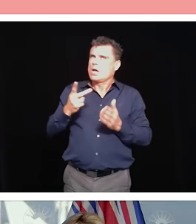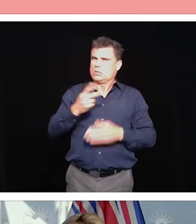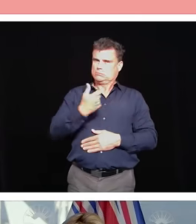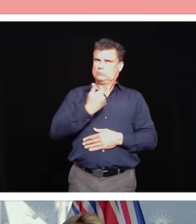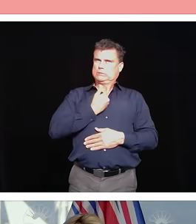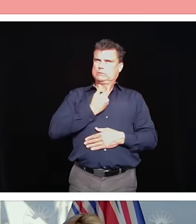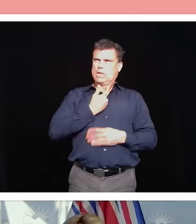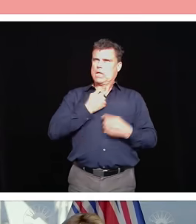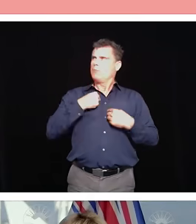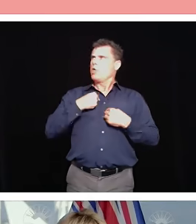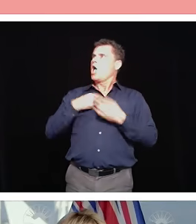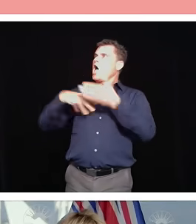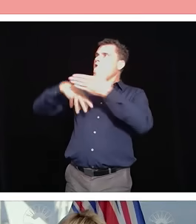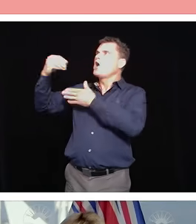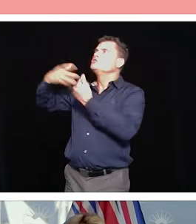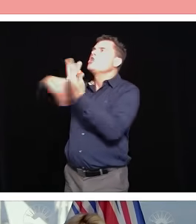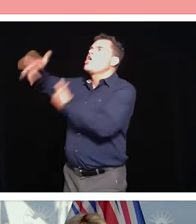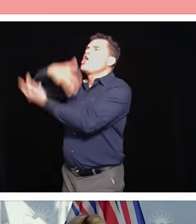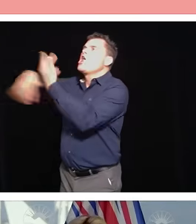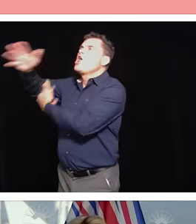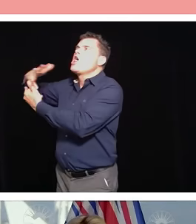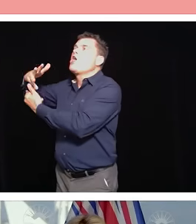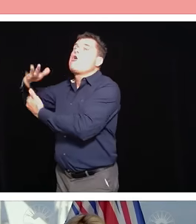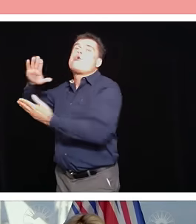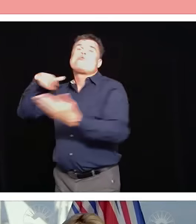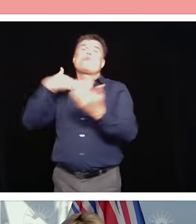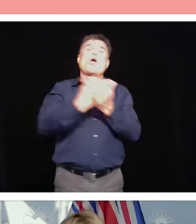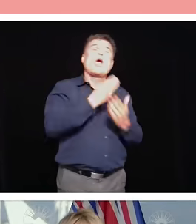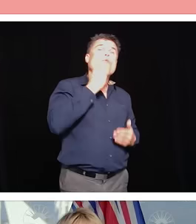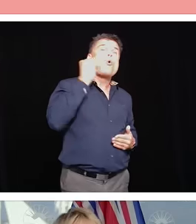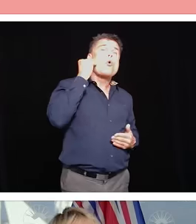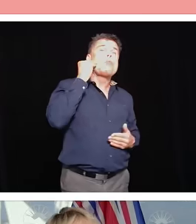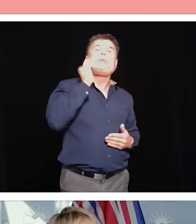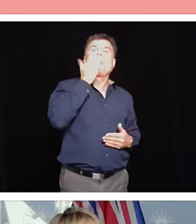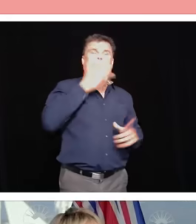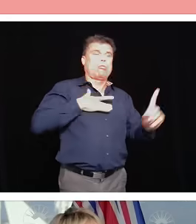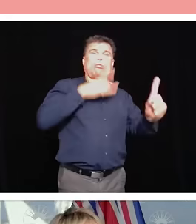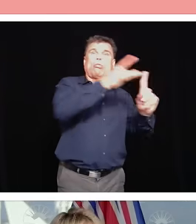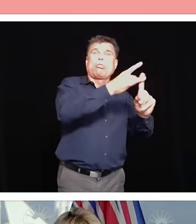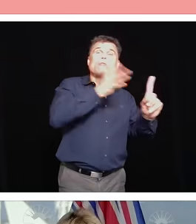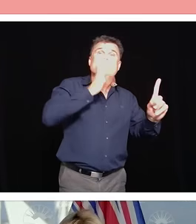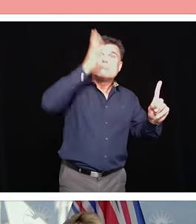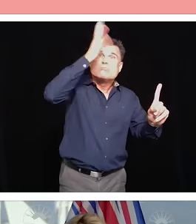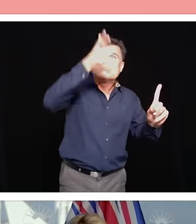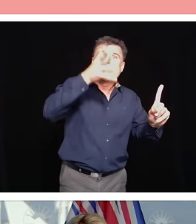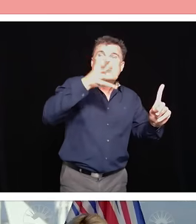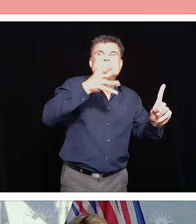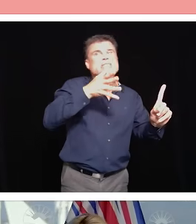about 10% up from last week. And that is reflecting in the numbers we are seeing this week.